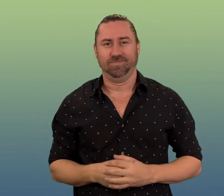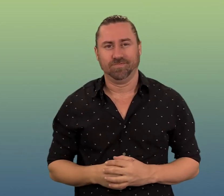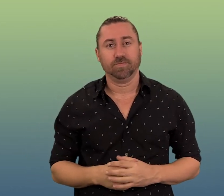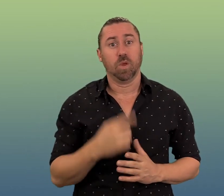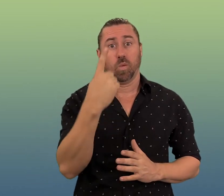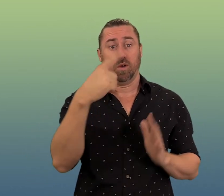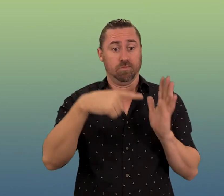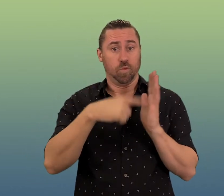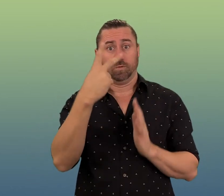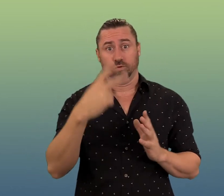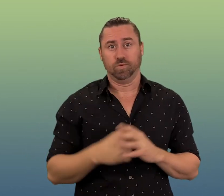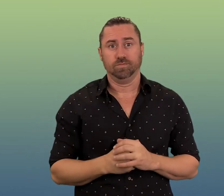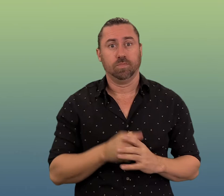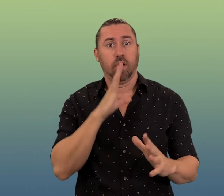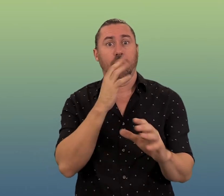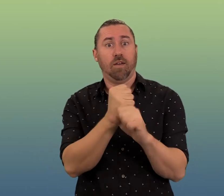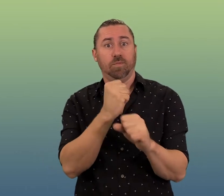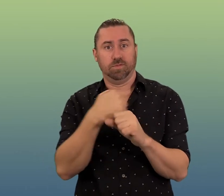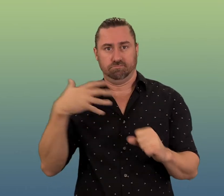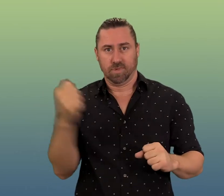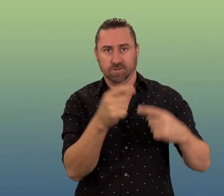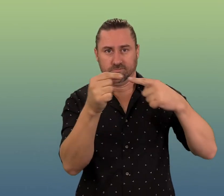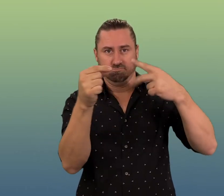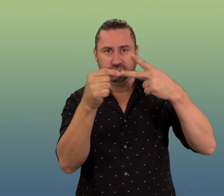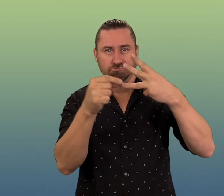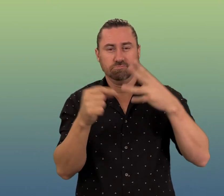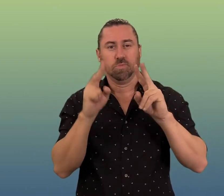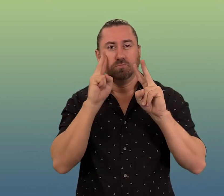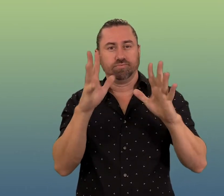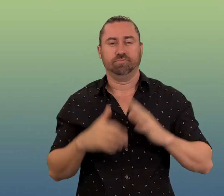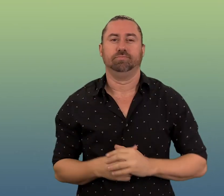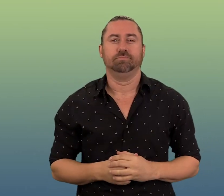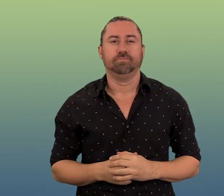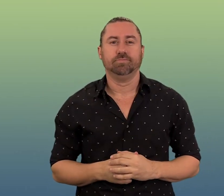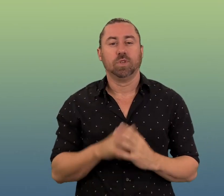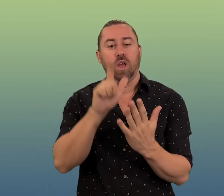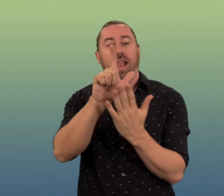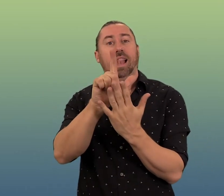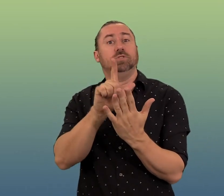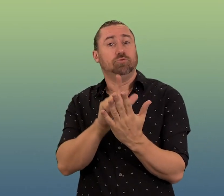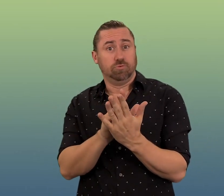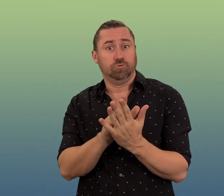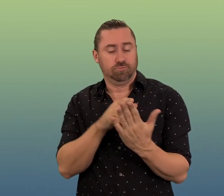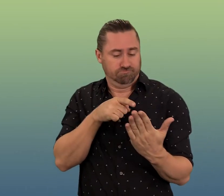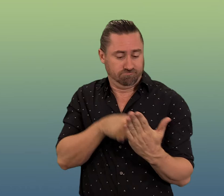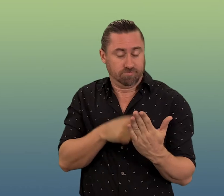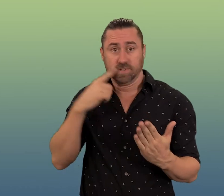One point two. Government requirements. Legislation regulates the department